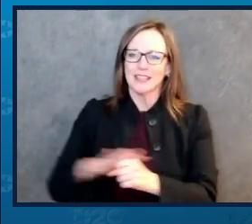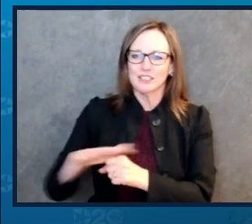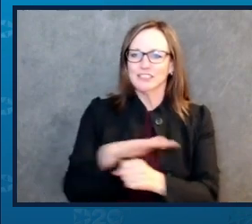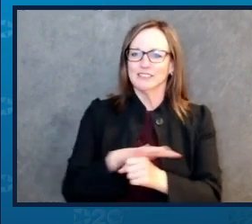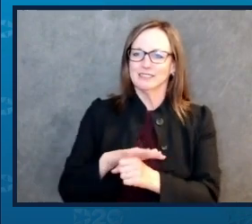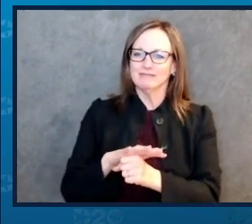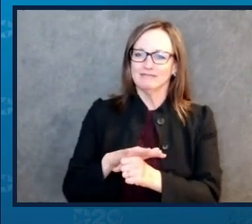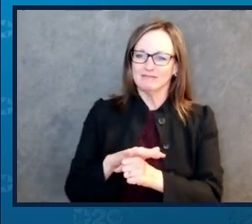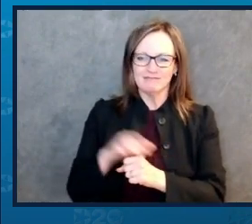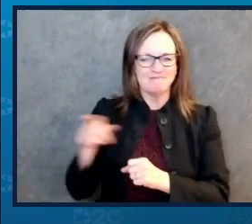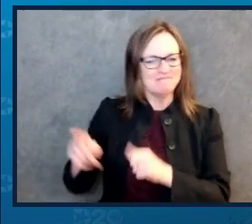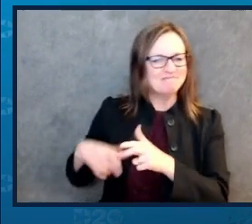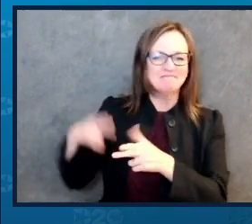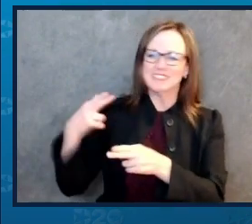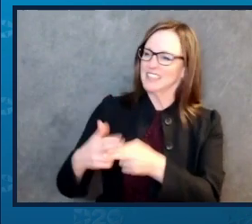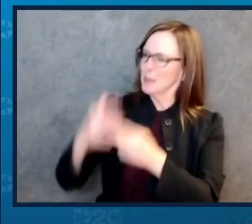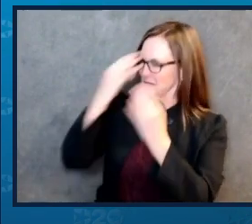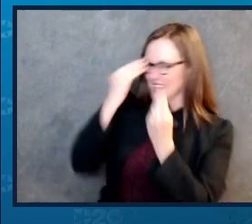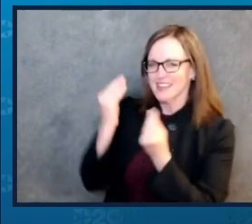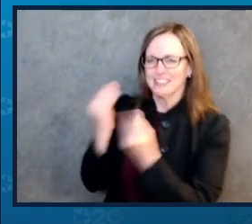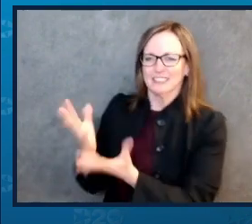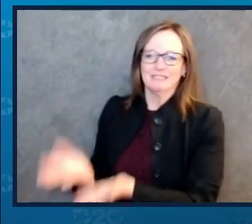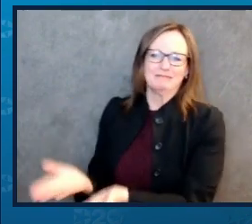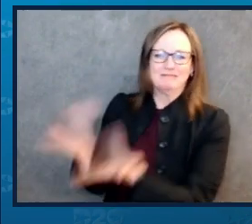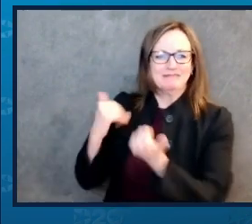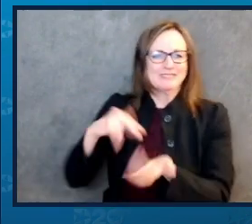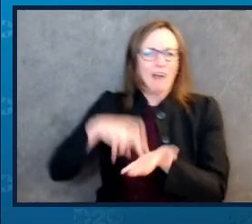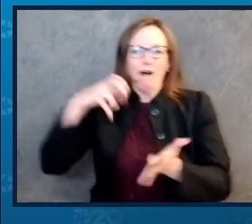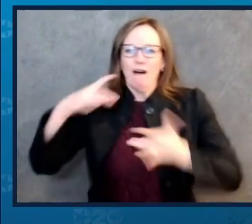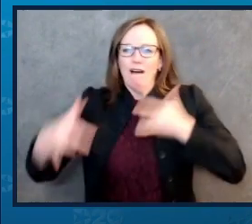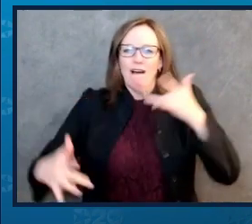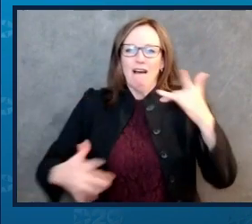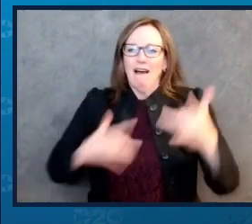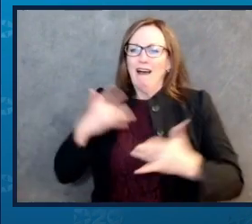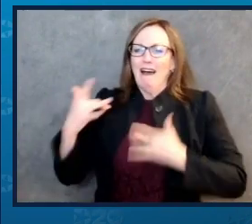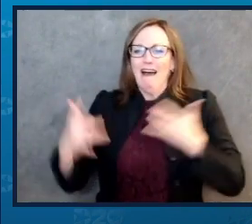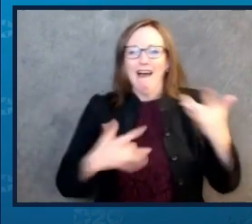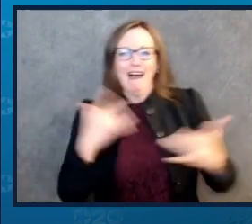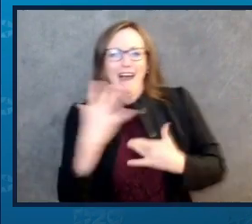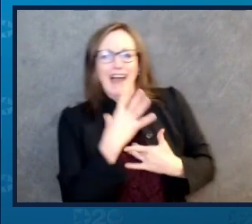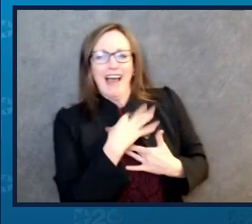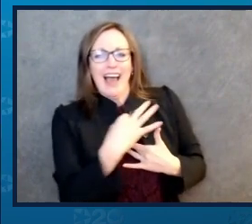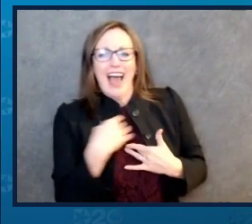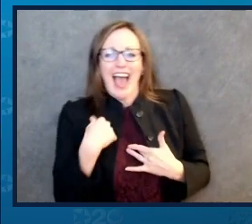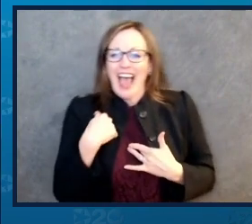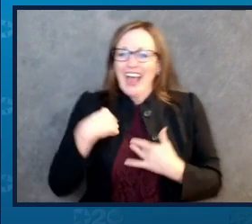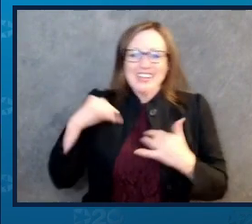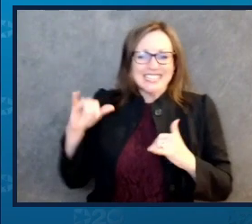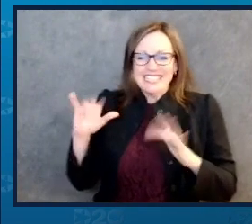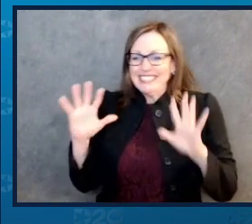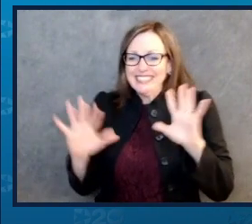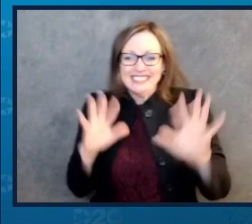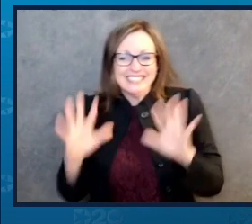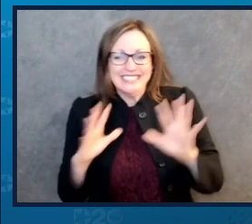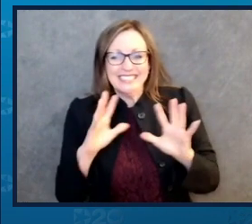TICKET. HISTORIC PICK. SOMEONE WHO LOOKS LIKE US. PRESIDENTIAL TICKET.